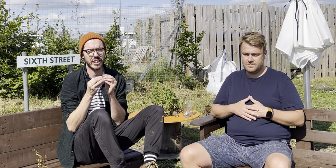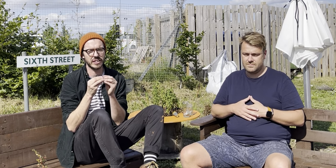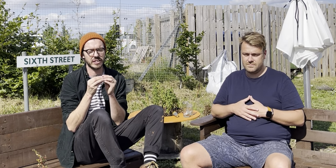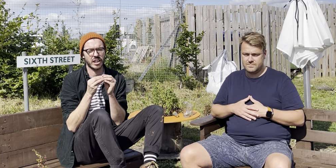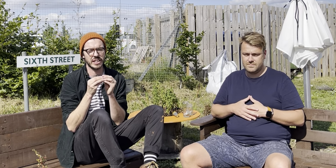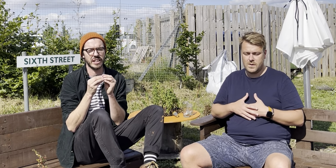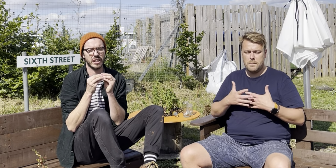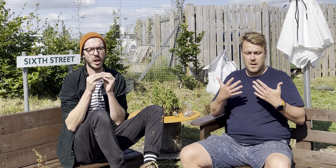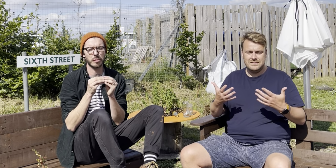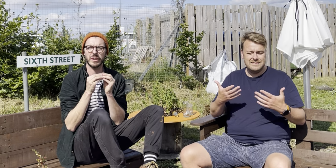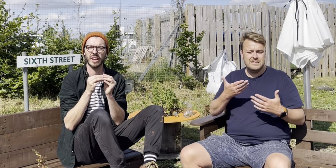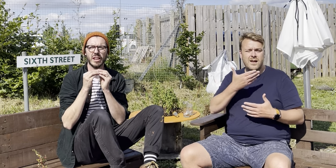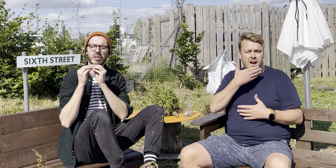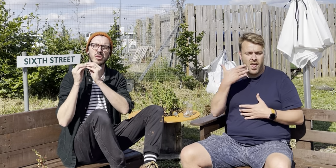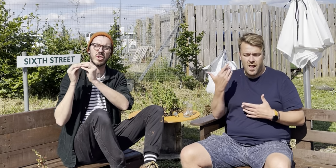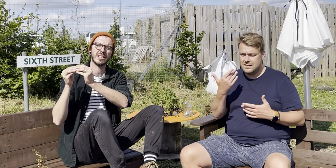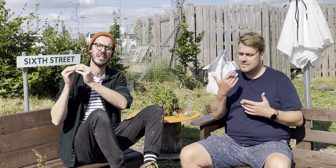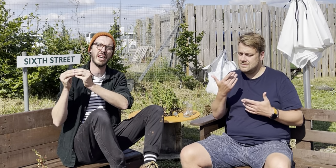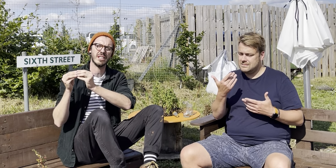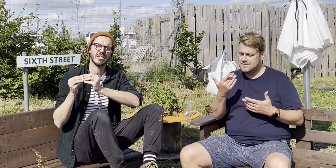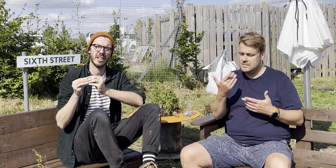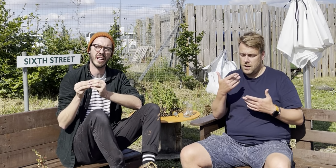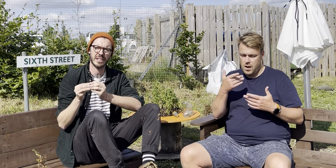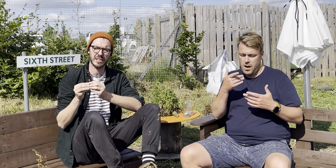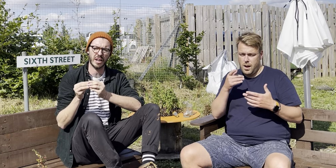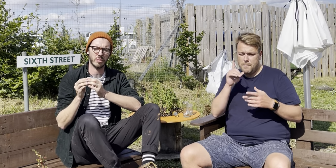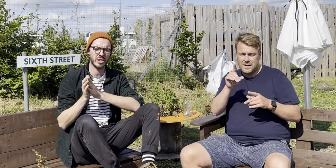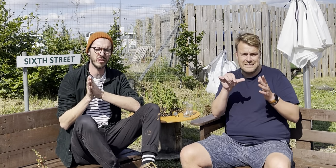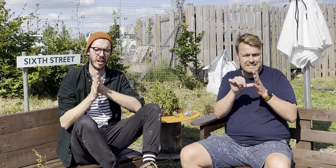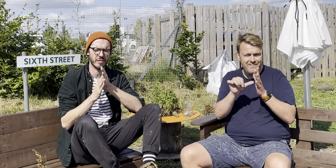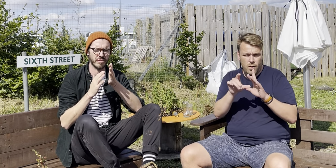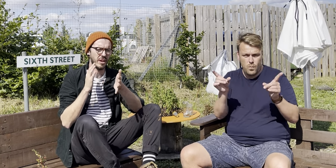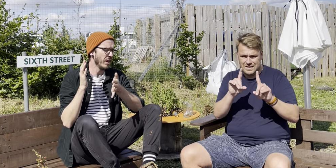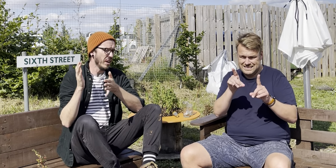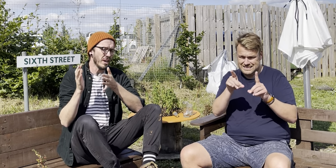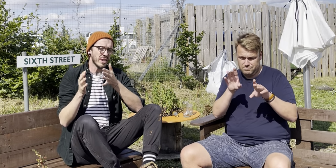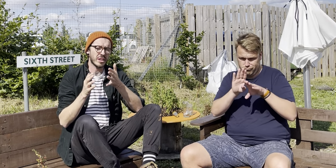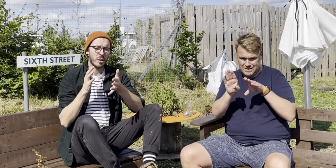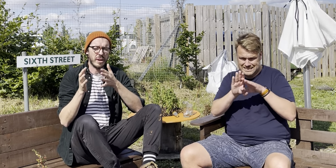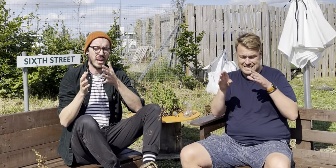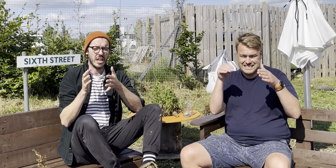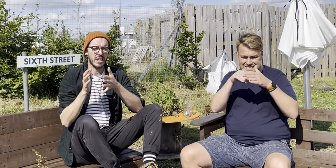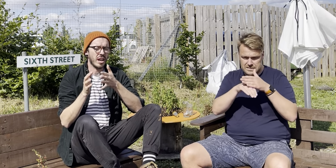inside and then hoping that it will translate into the landscape when you have so many uh